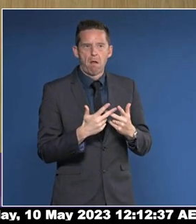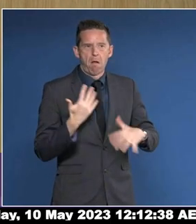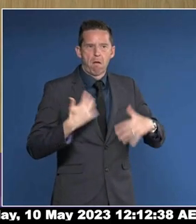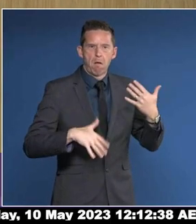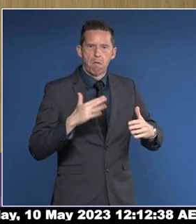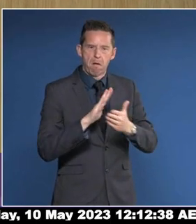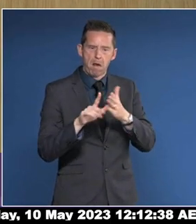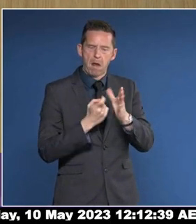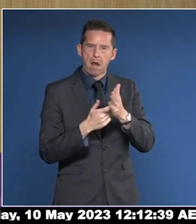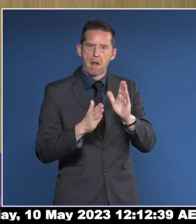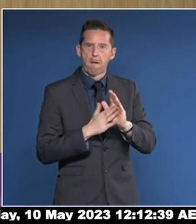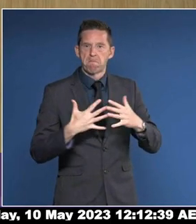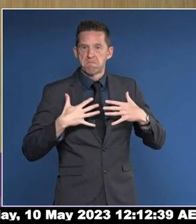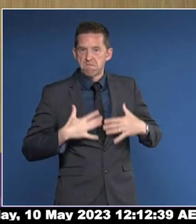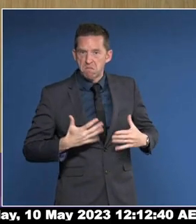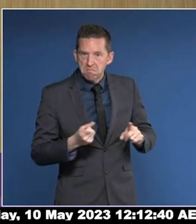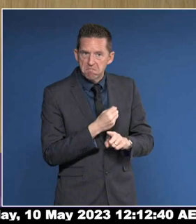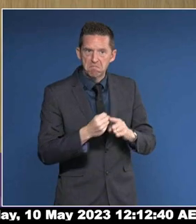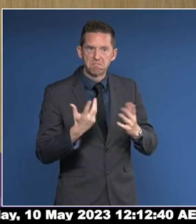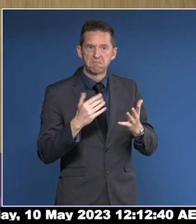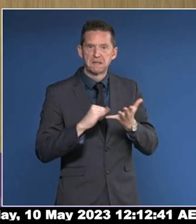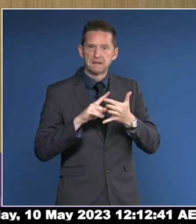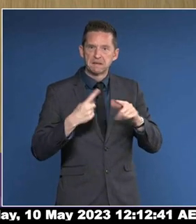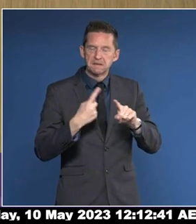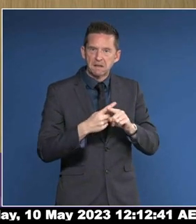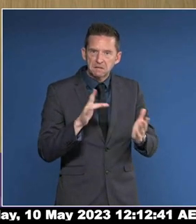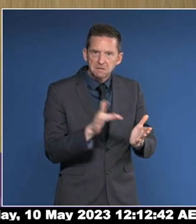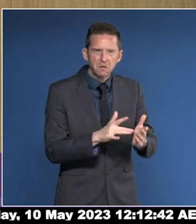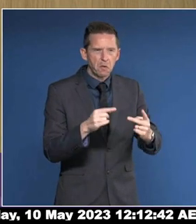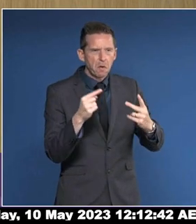physical, sexual - as well that goes with that, or as part of doing those